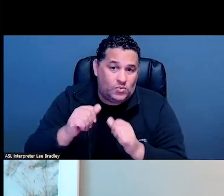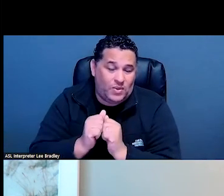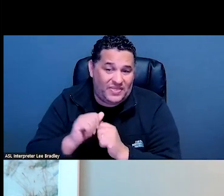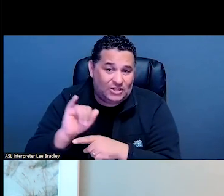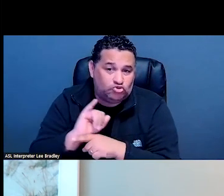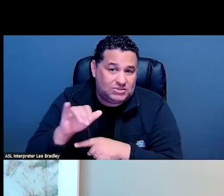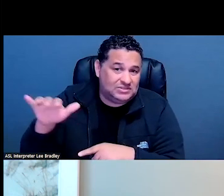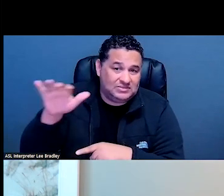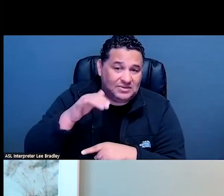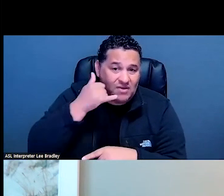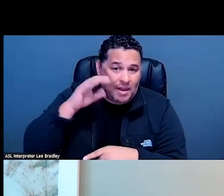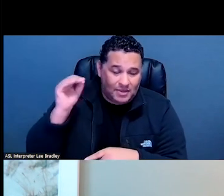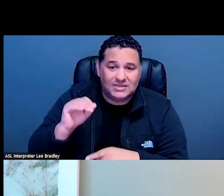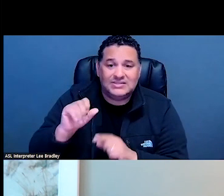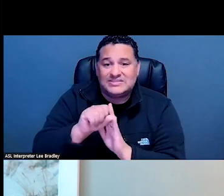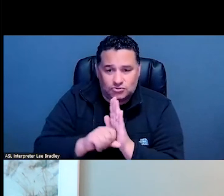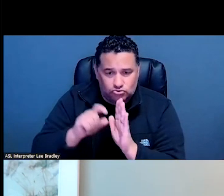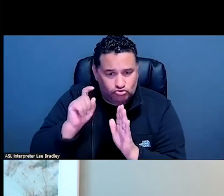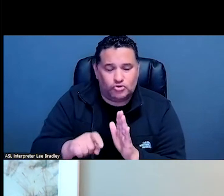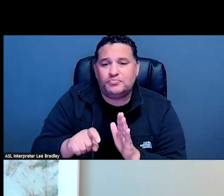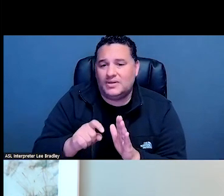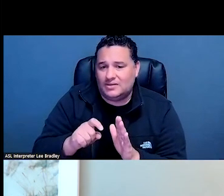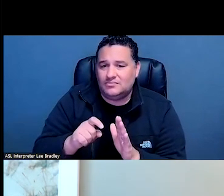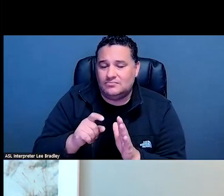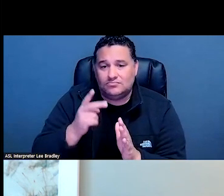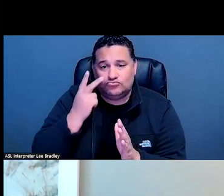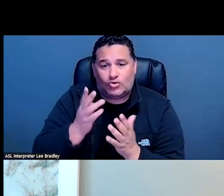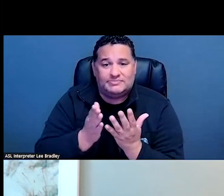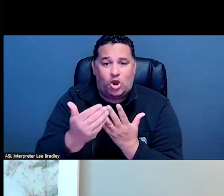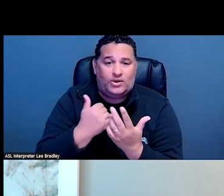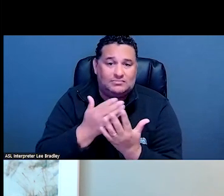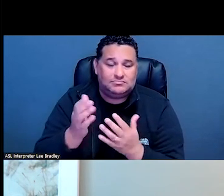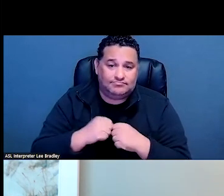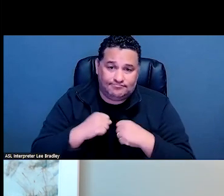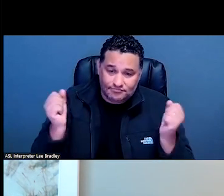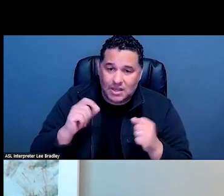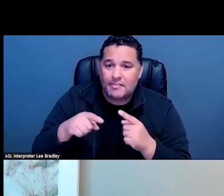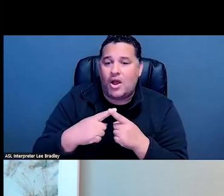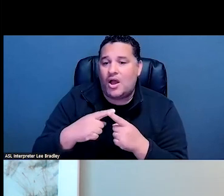. AND WE ALSO -- TOOK THE POSITION TO AGREE WITH THE INDUSTRY. THAT STATES SHOULD BE TRANSPARENT ON